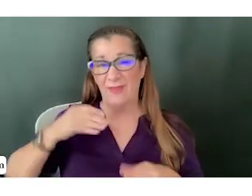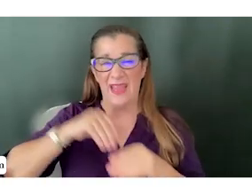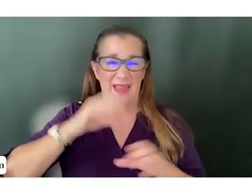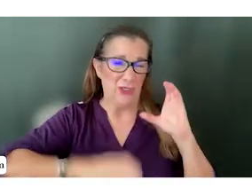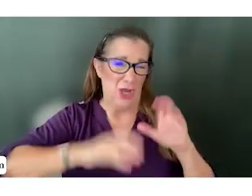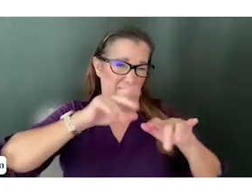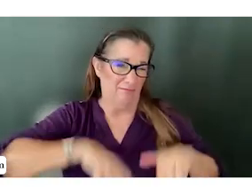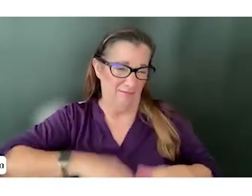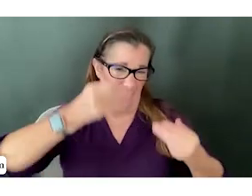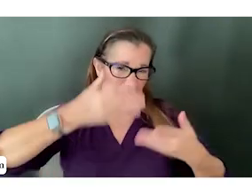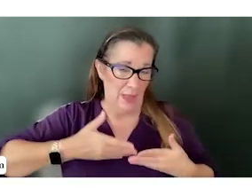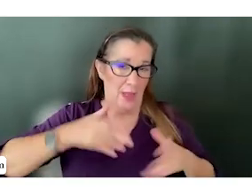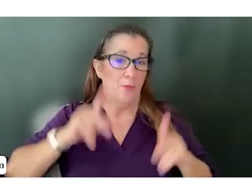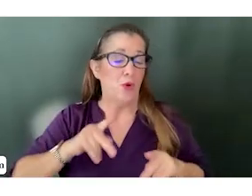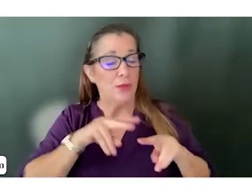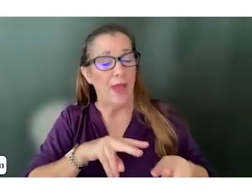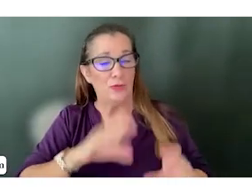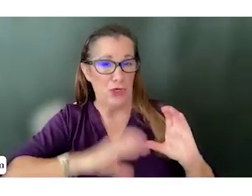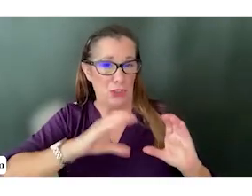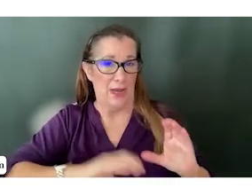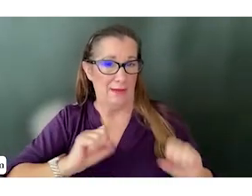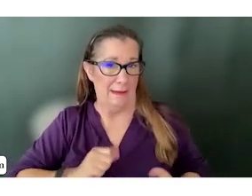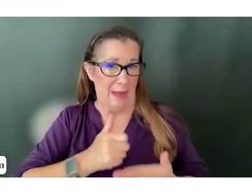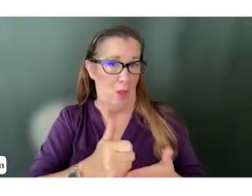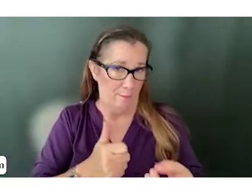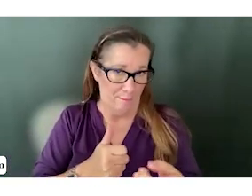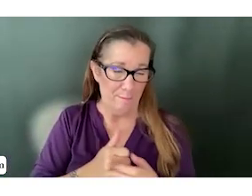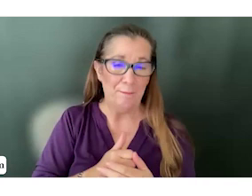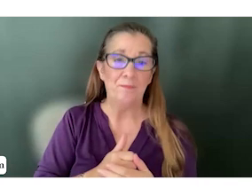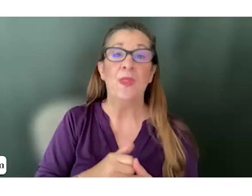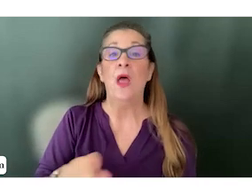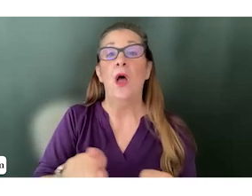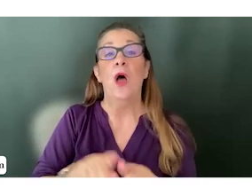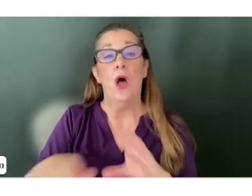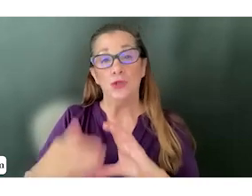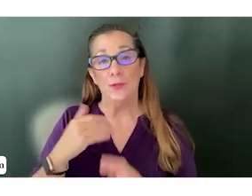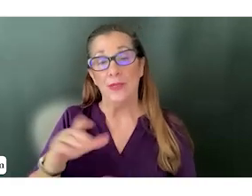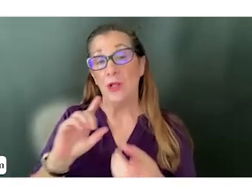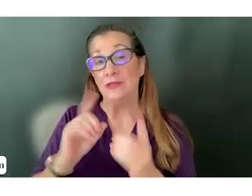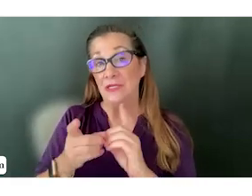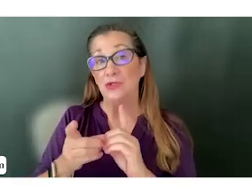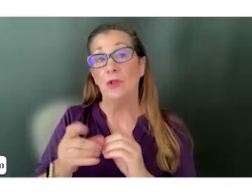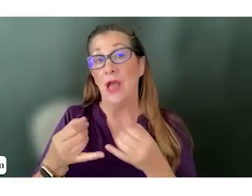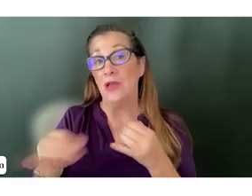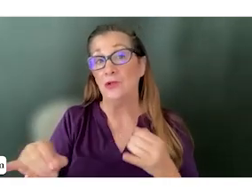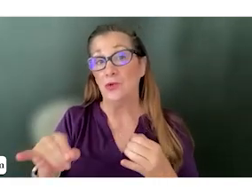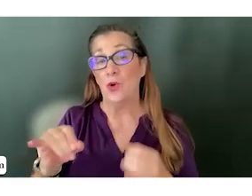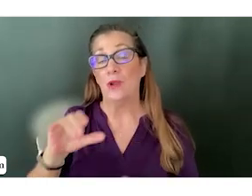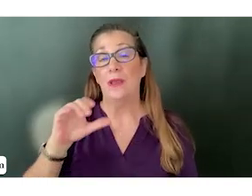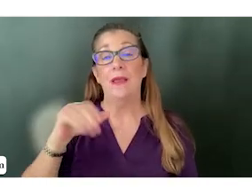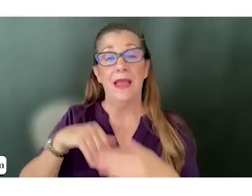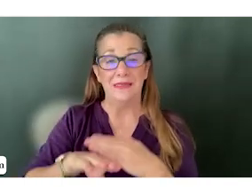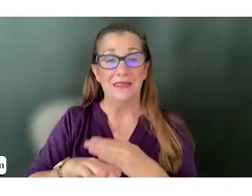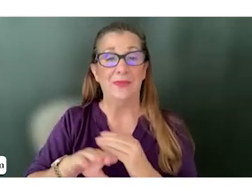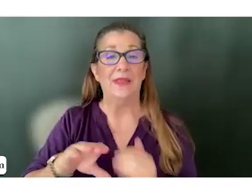We have someone monitoring who can assist you. You can also email digital_accessibility@unc.edu.